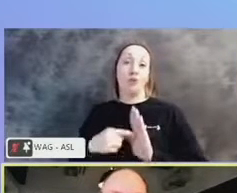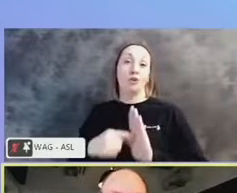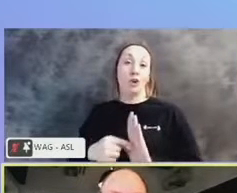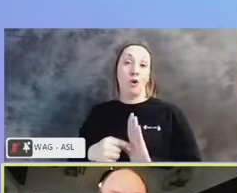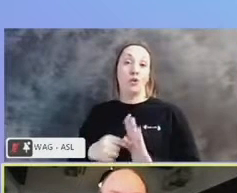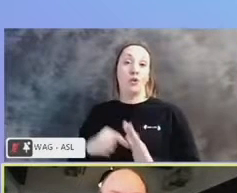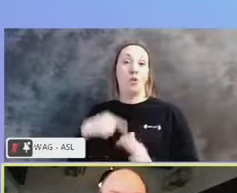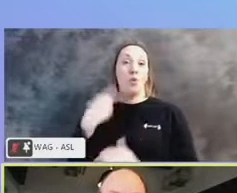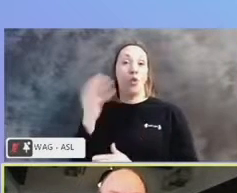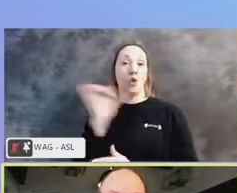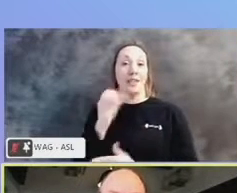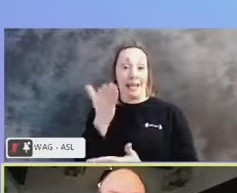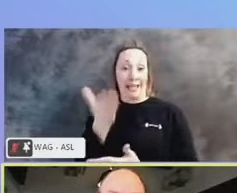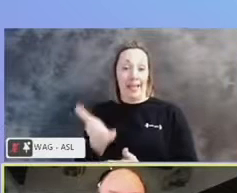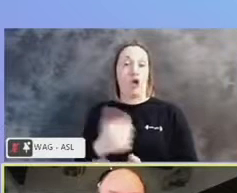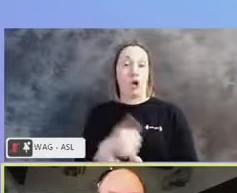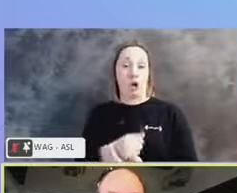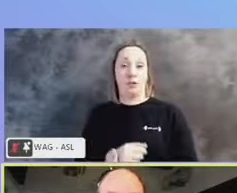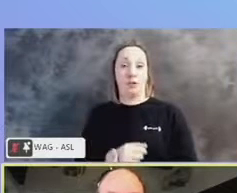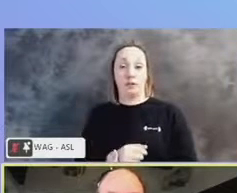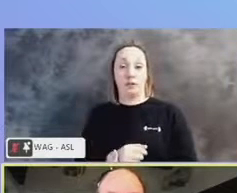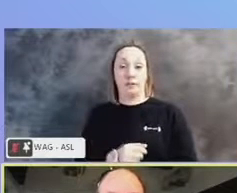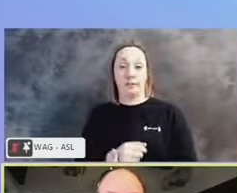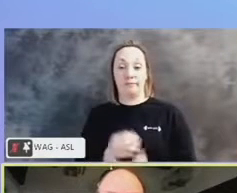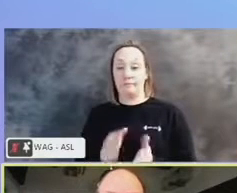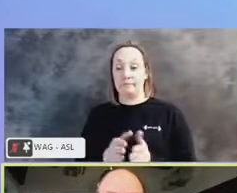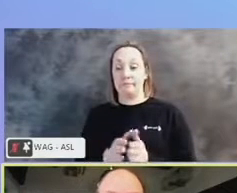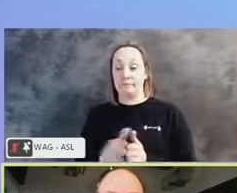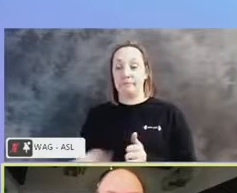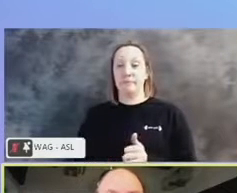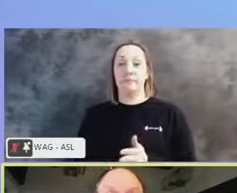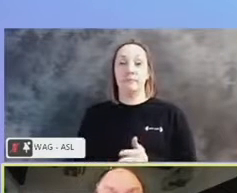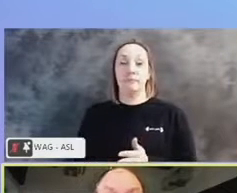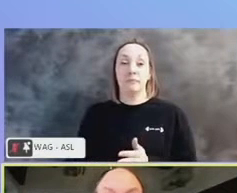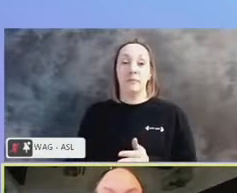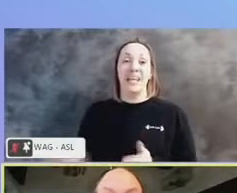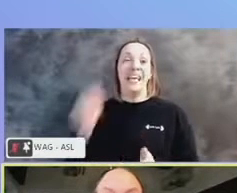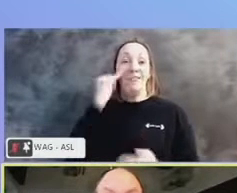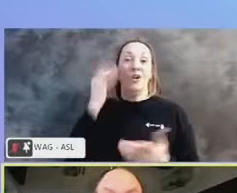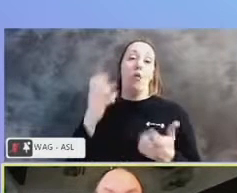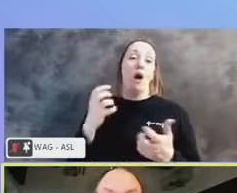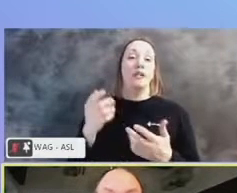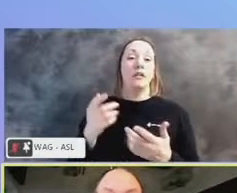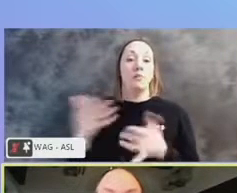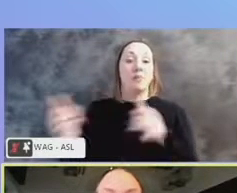you will find it there a calculator period I will show